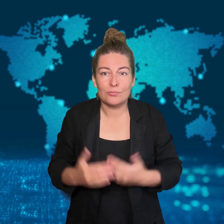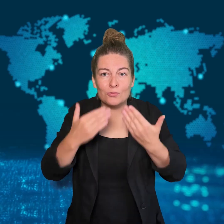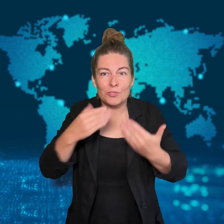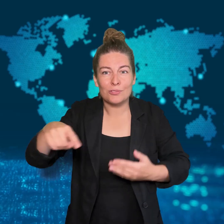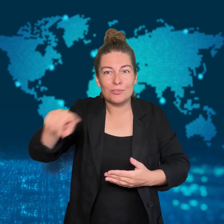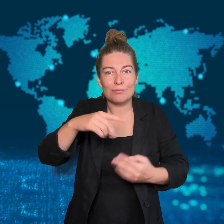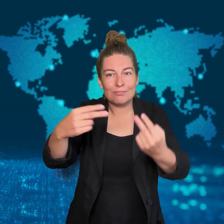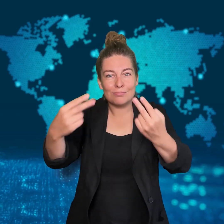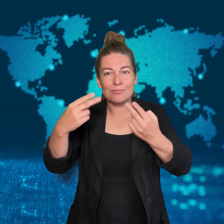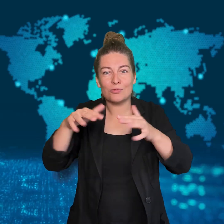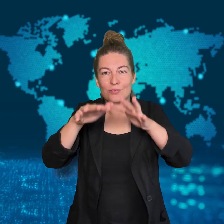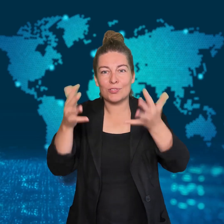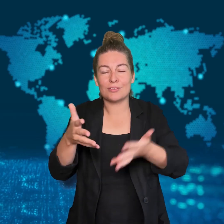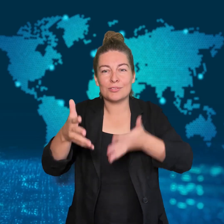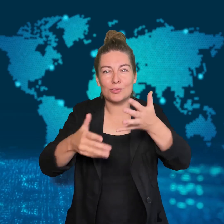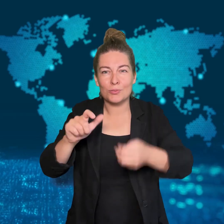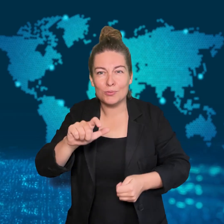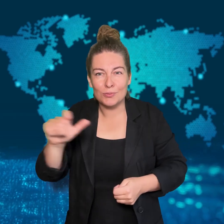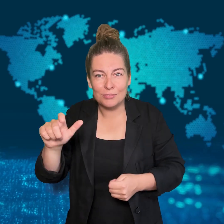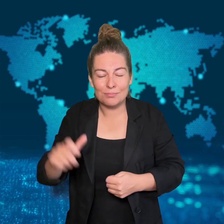Thank you for watching WorldSign Week.